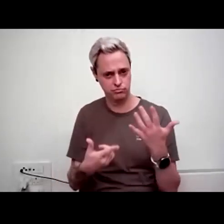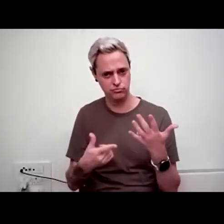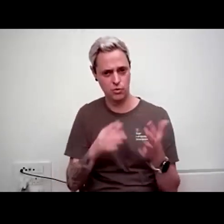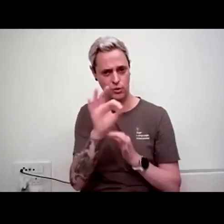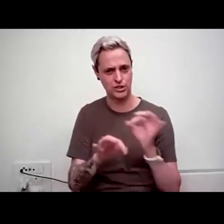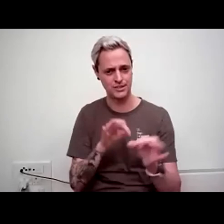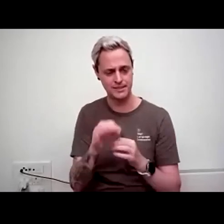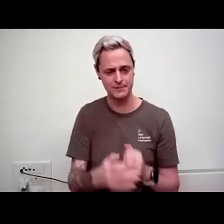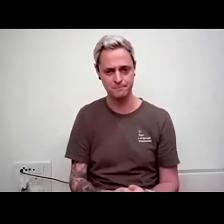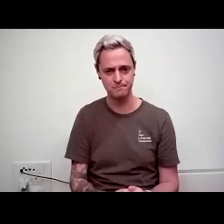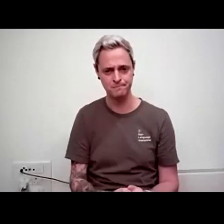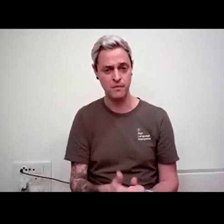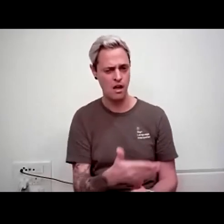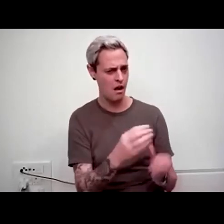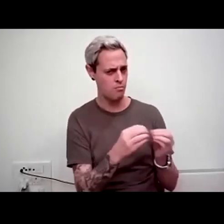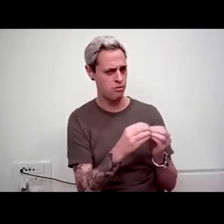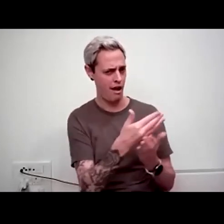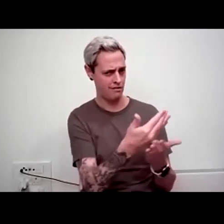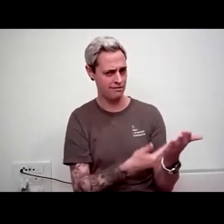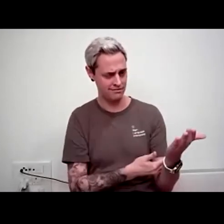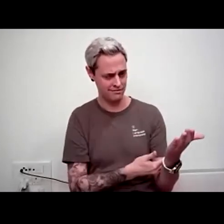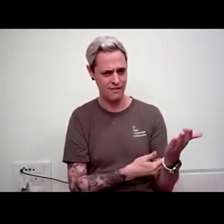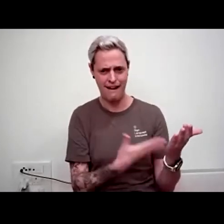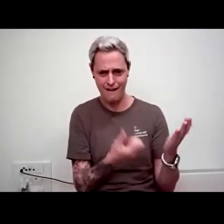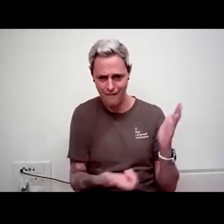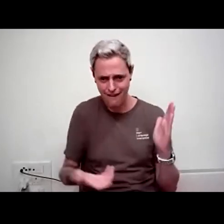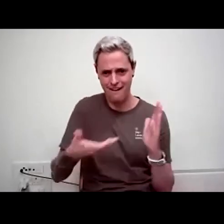But Brian points out that there are other important questions. we need to consider.